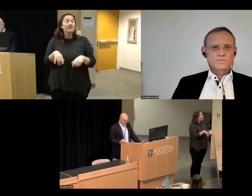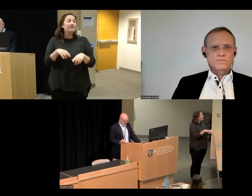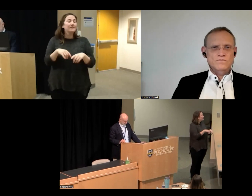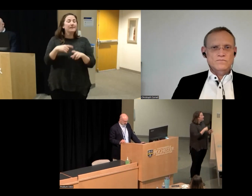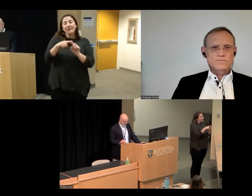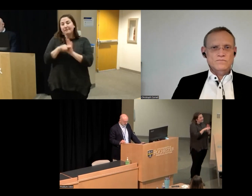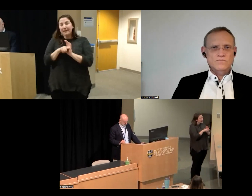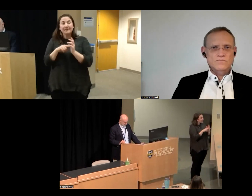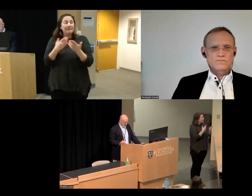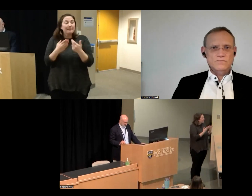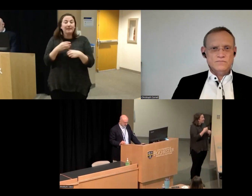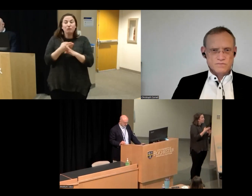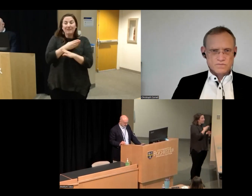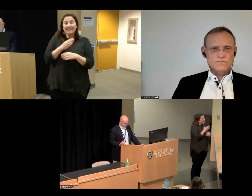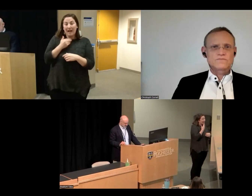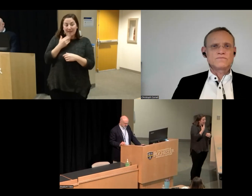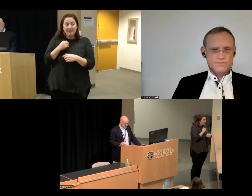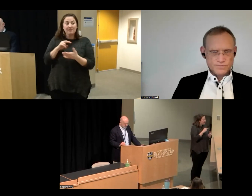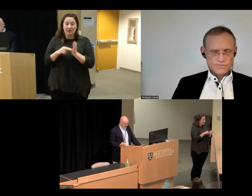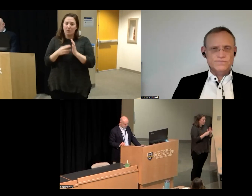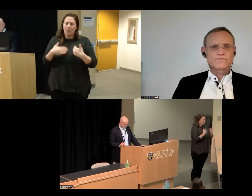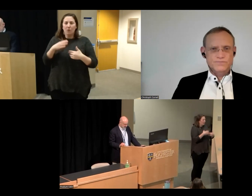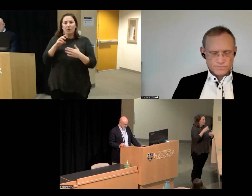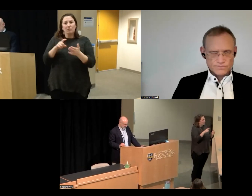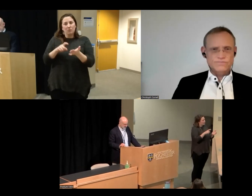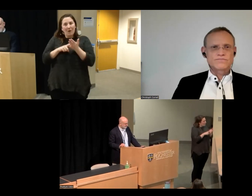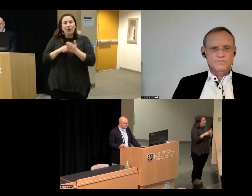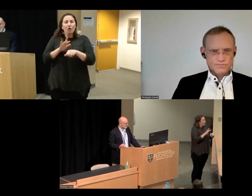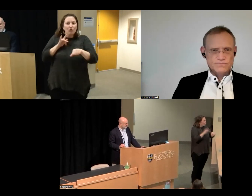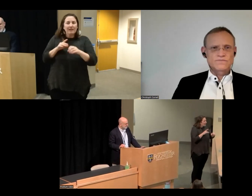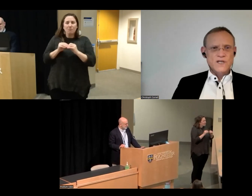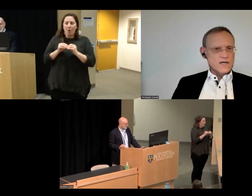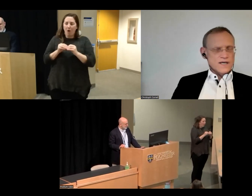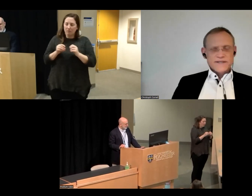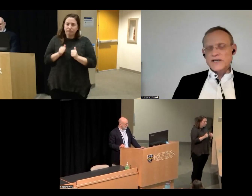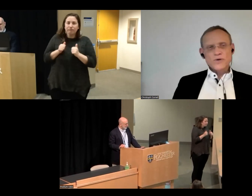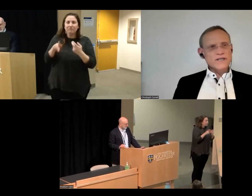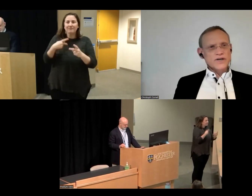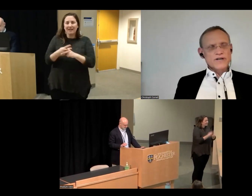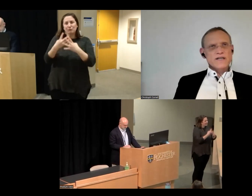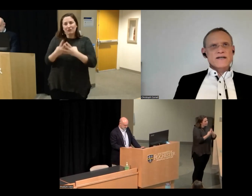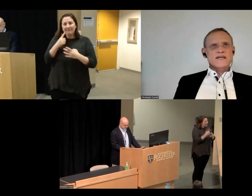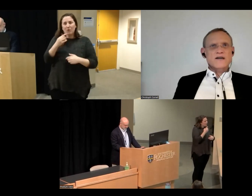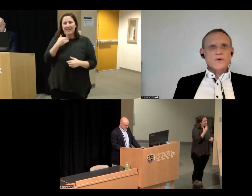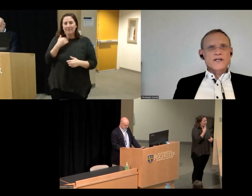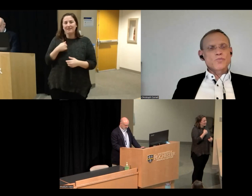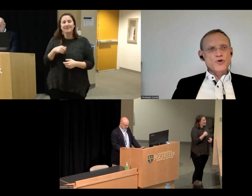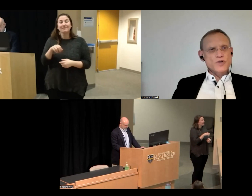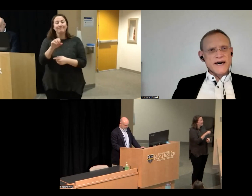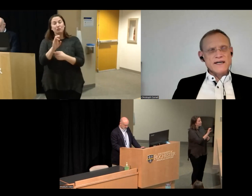prediabetes which emphasizes early and aggressive screening for diabetes. Yeah, I totally agree. And I think we need to push back